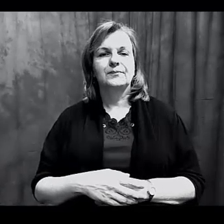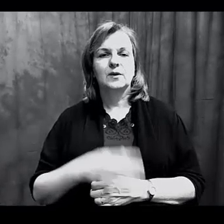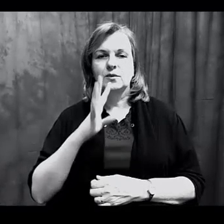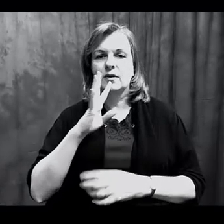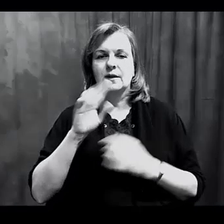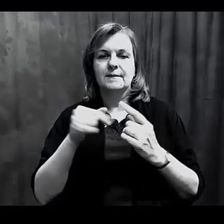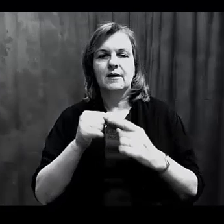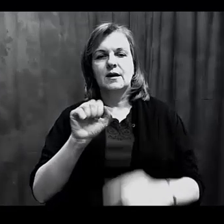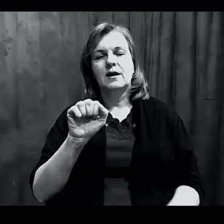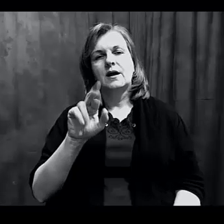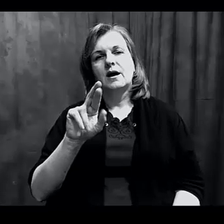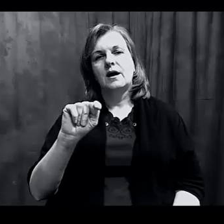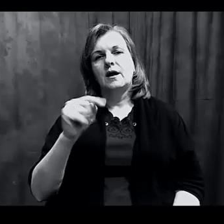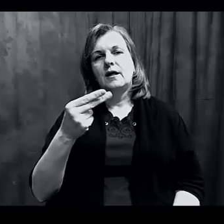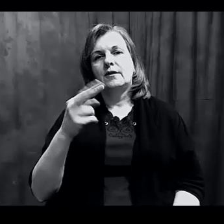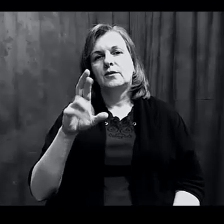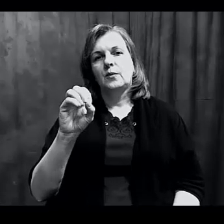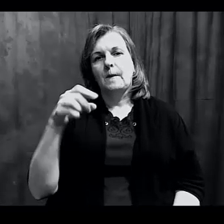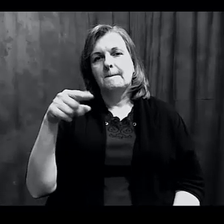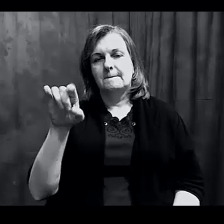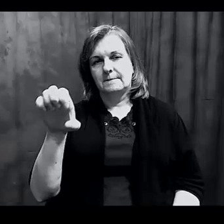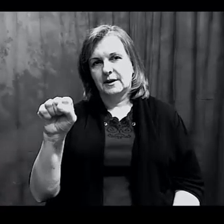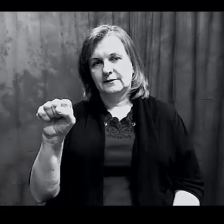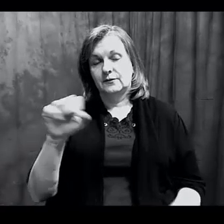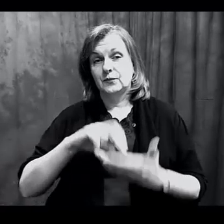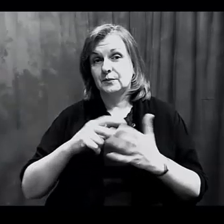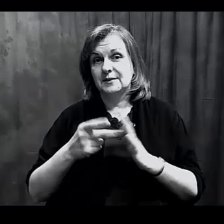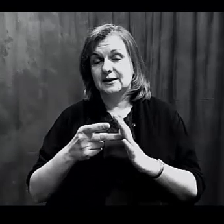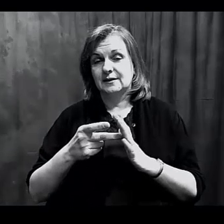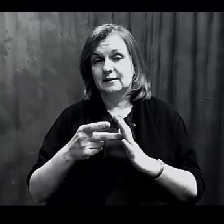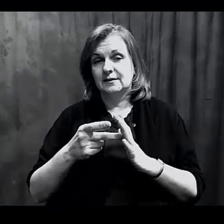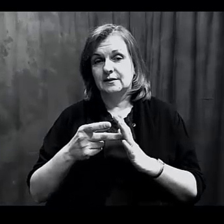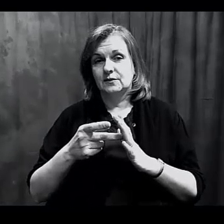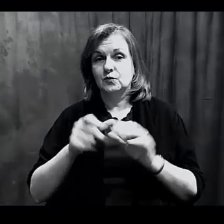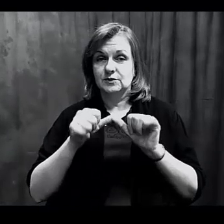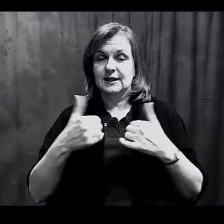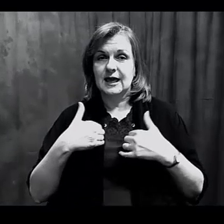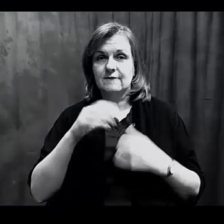familiar with. Now we're going toward the direction of arthropods